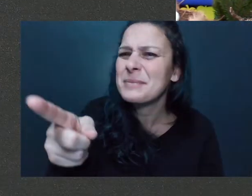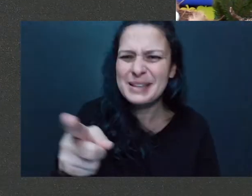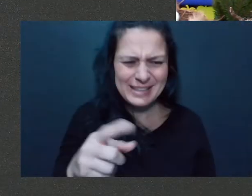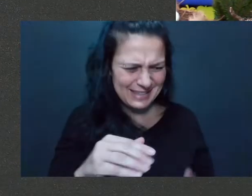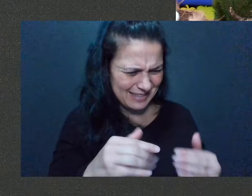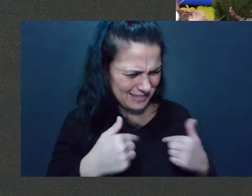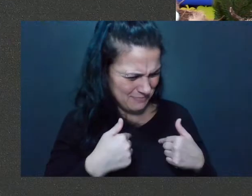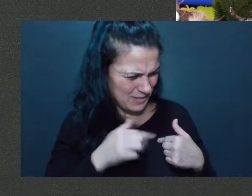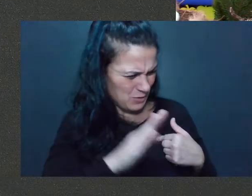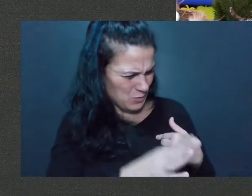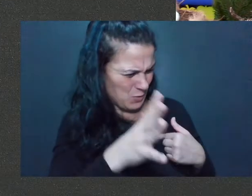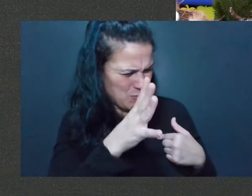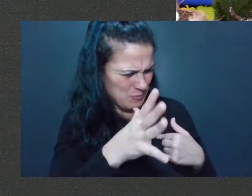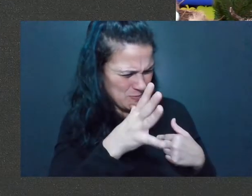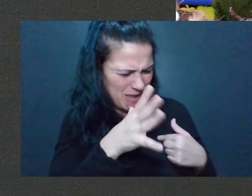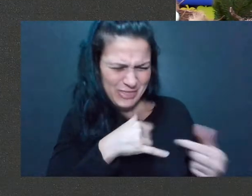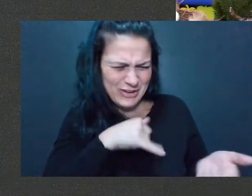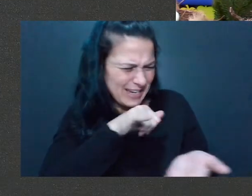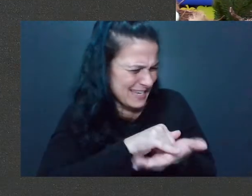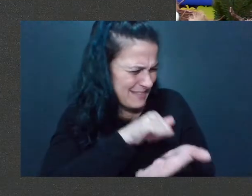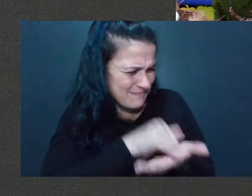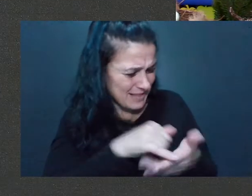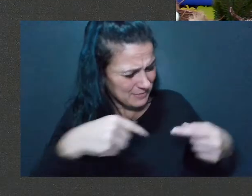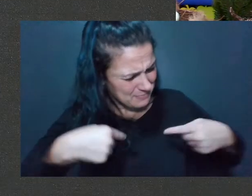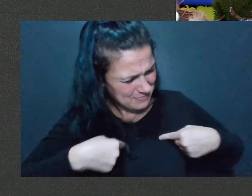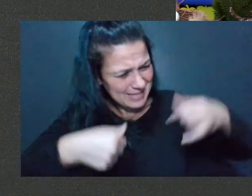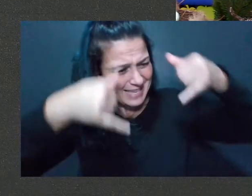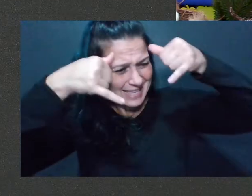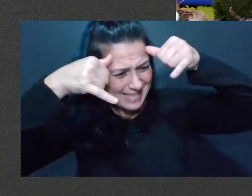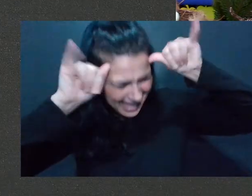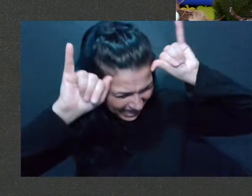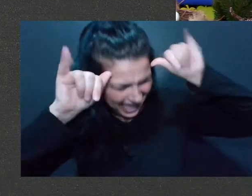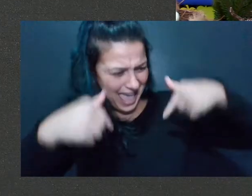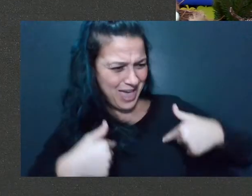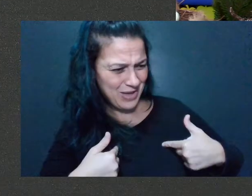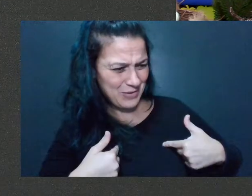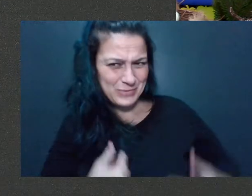"How could I be your mother?" said the cow. "I'm a cow."